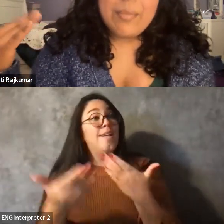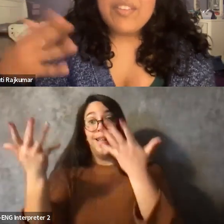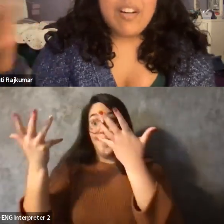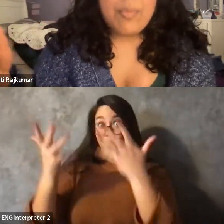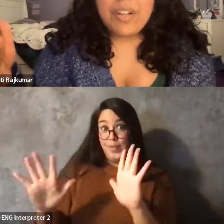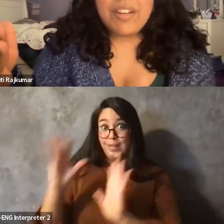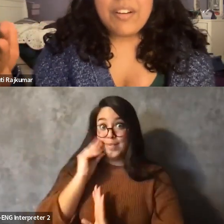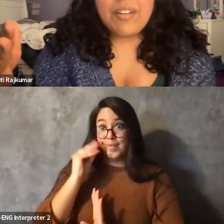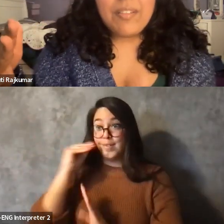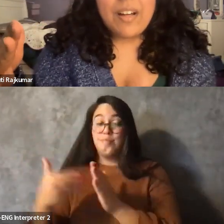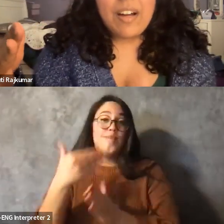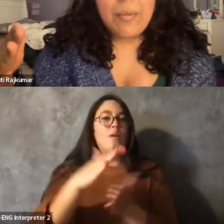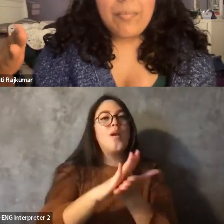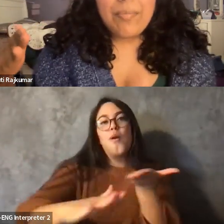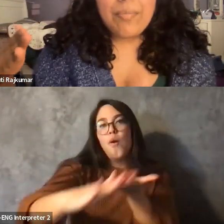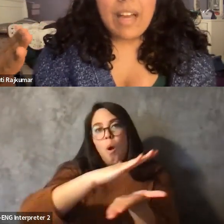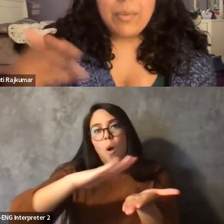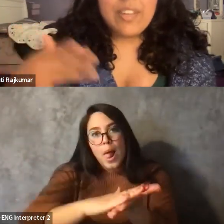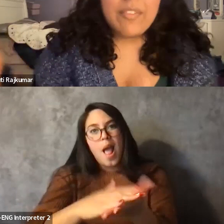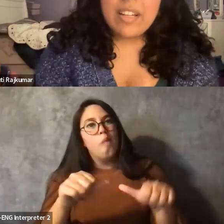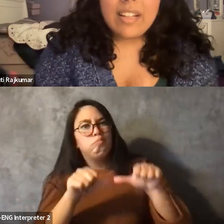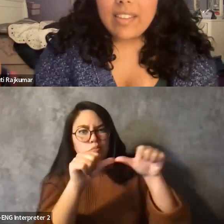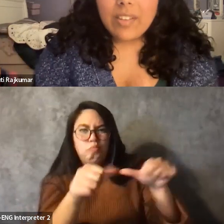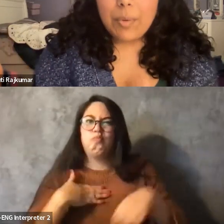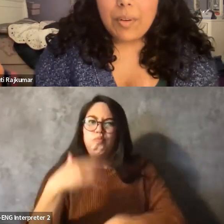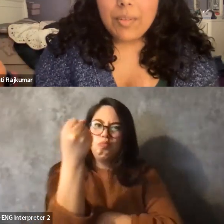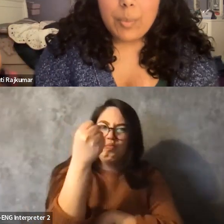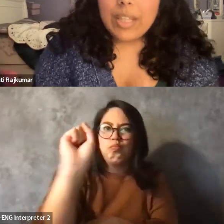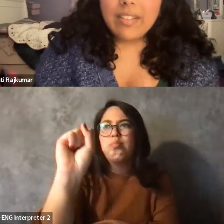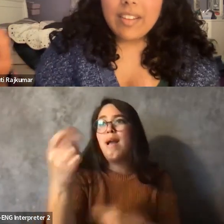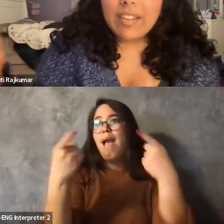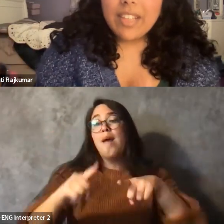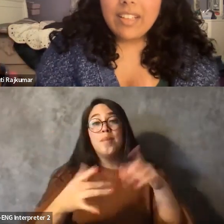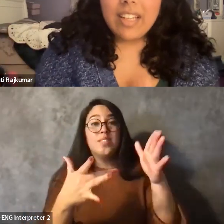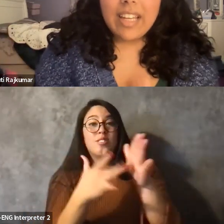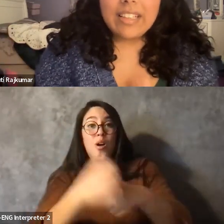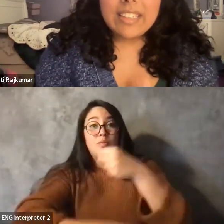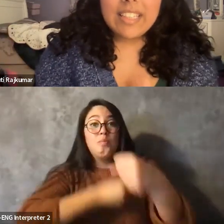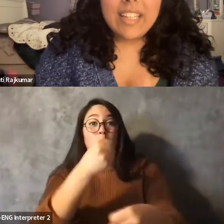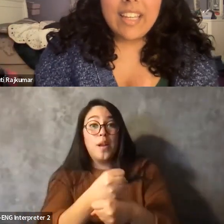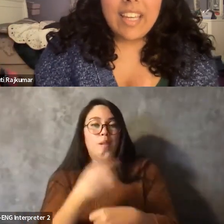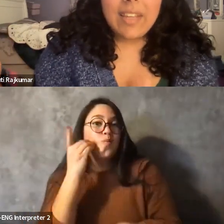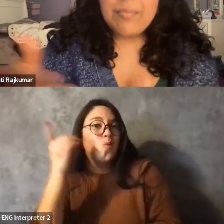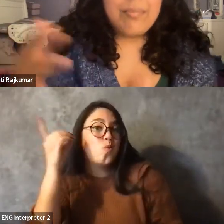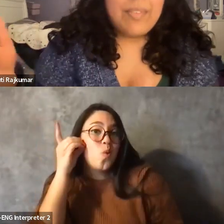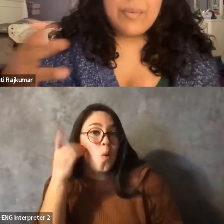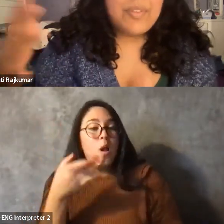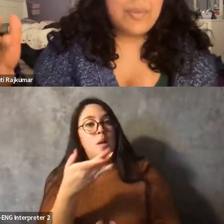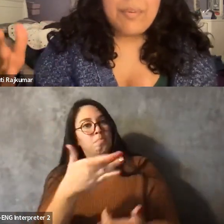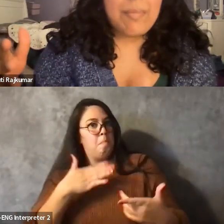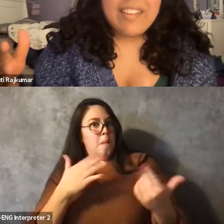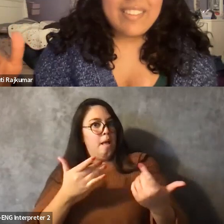my sophomore year, I was given an inaccessible suite to live in, and it was sort of a mess